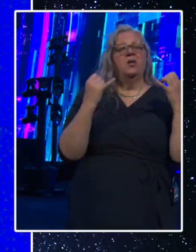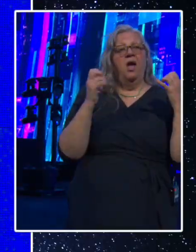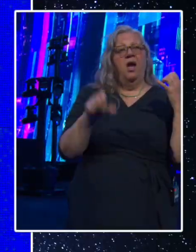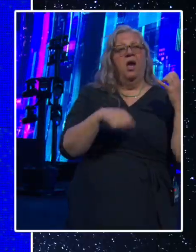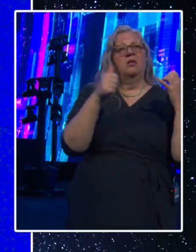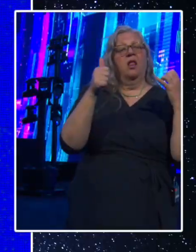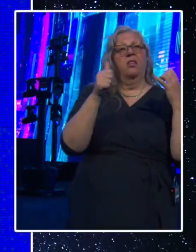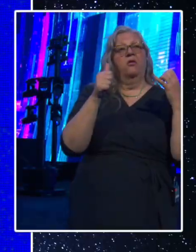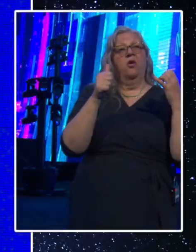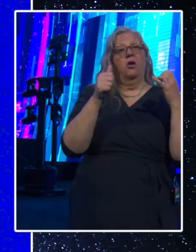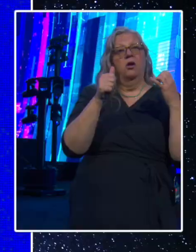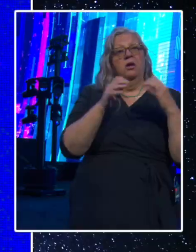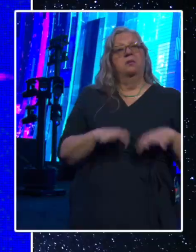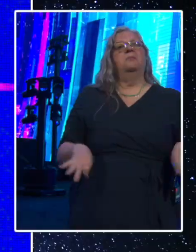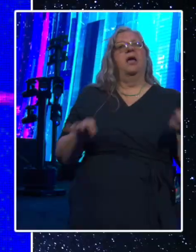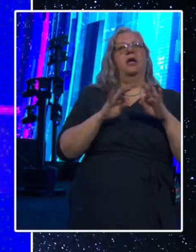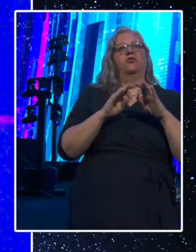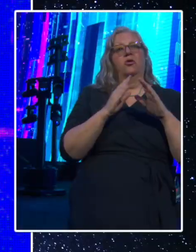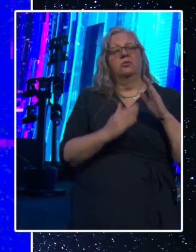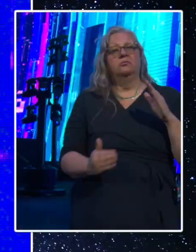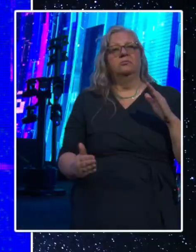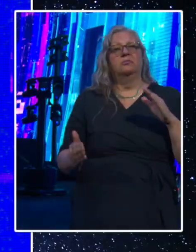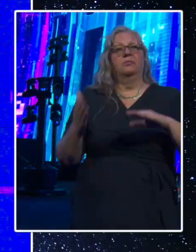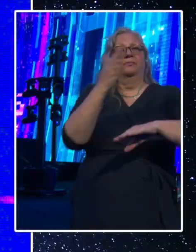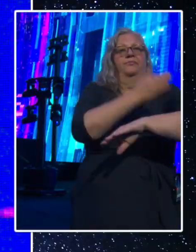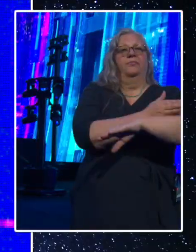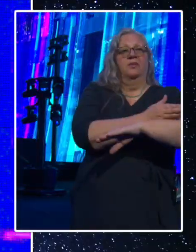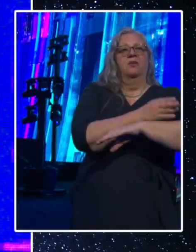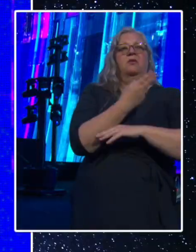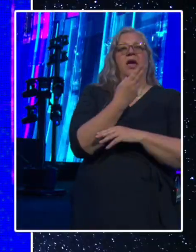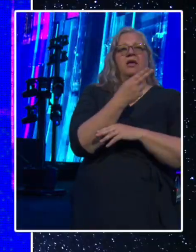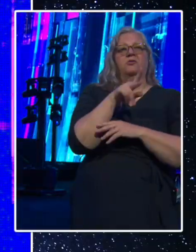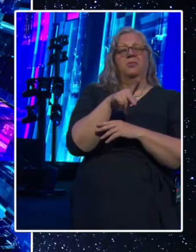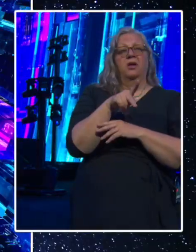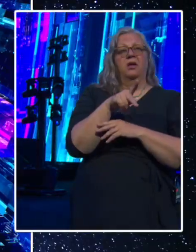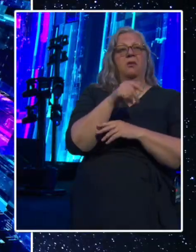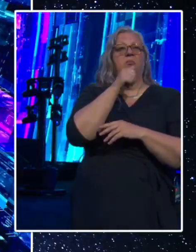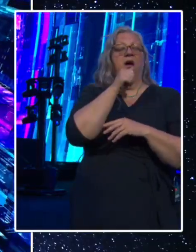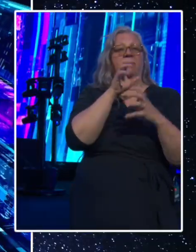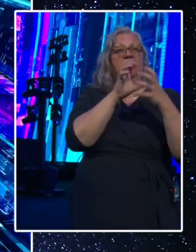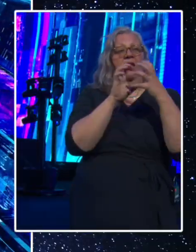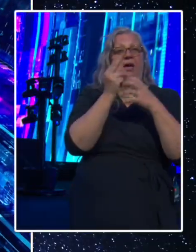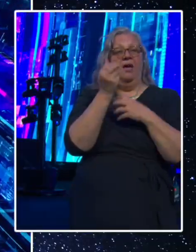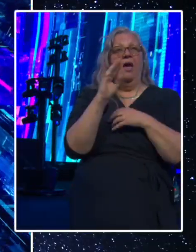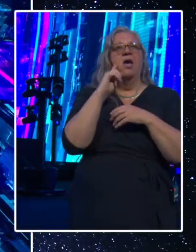Today we are taking another major leap forward with the next generation of HPE Private Cloud AI,